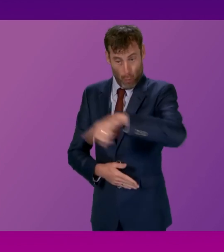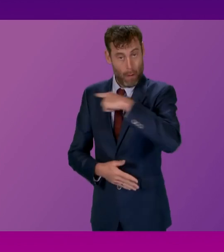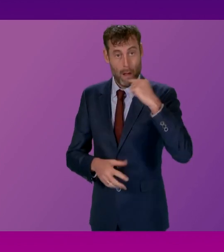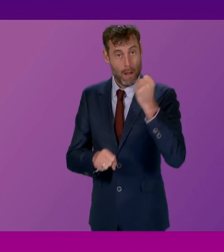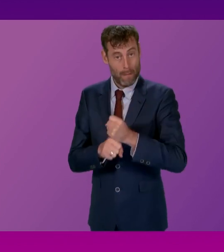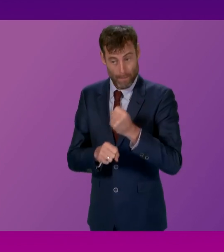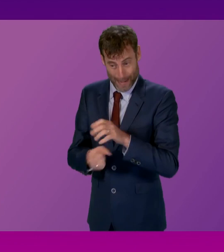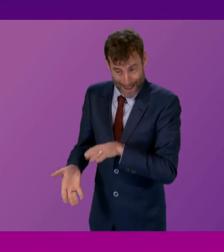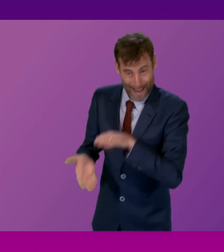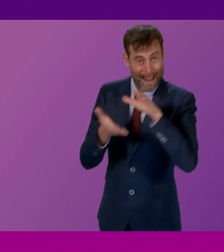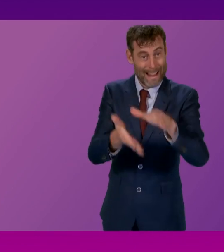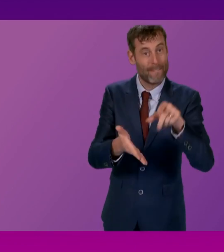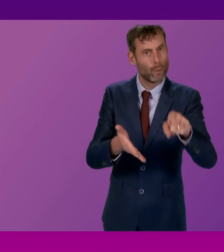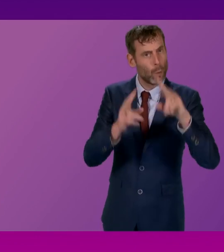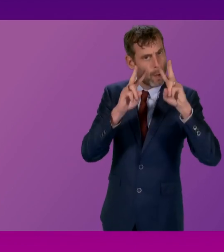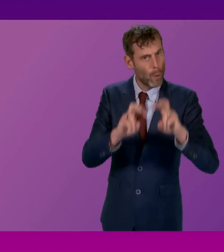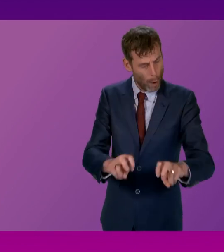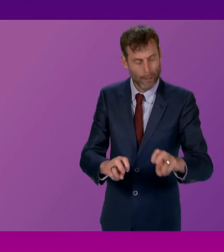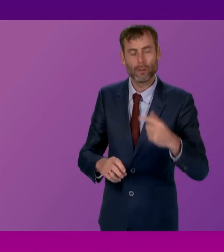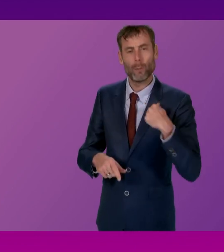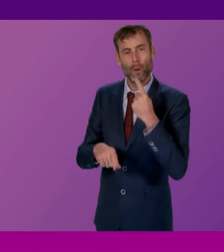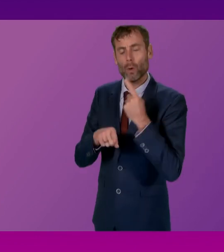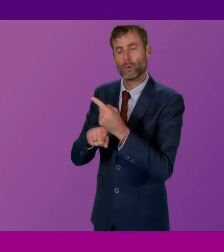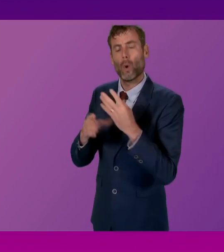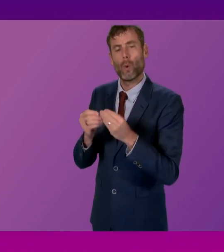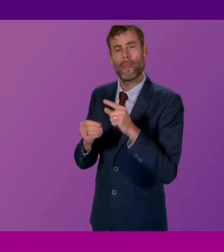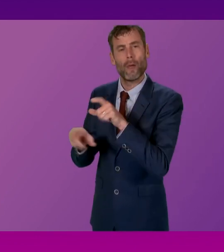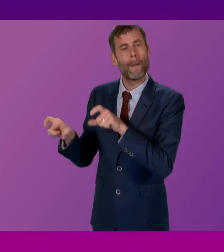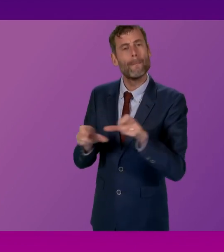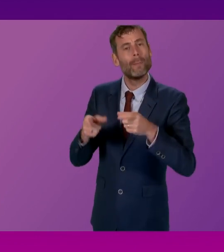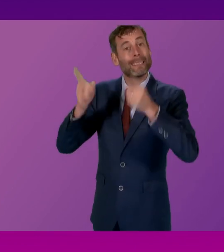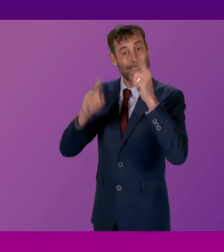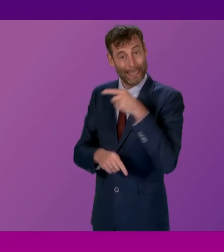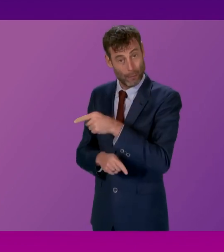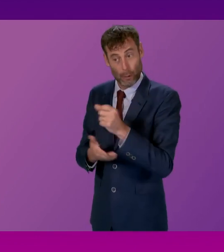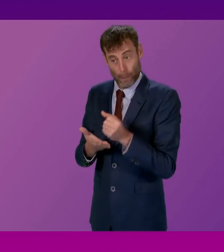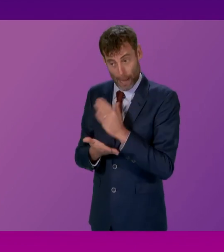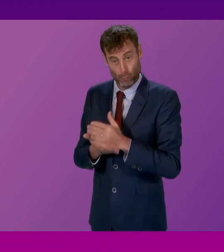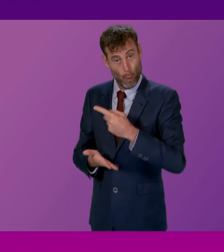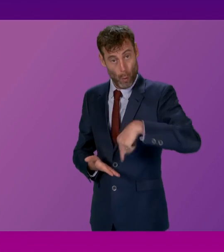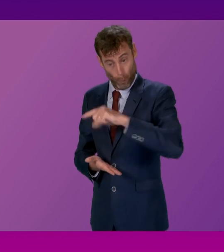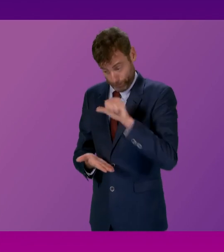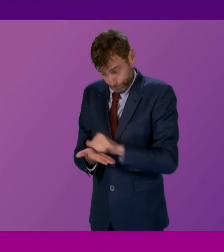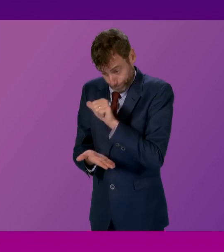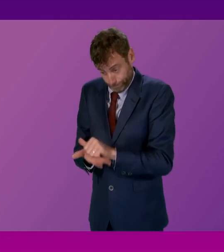that I would, with the permanent secretary in order to ensure that the organisation fully complies. I said that to Anas Sarwar previously.